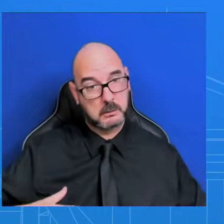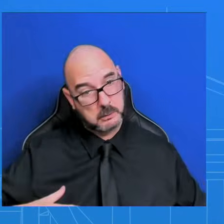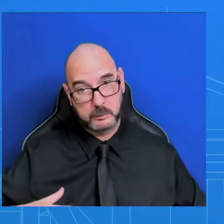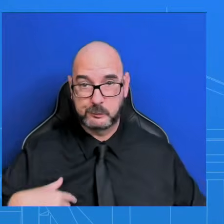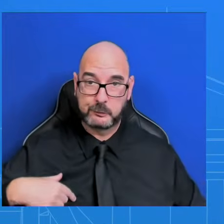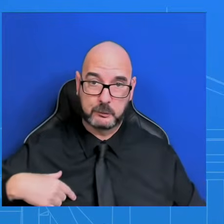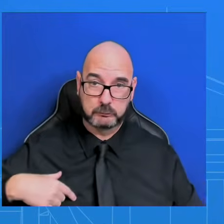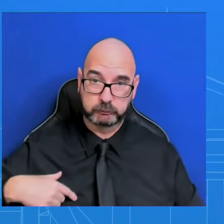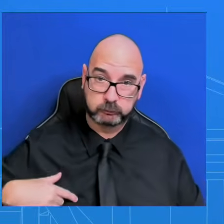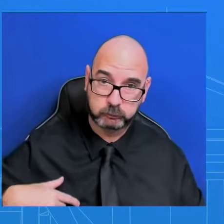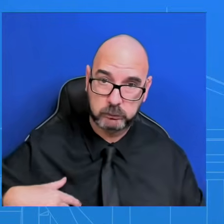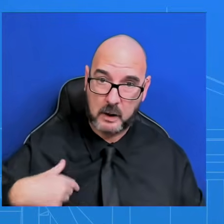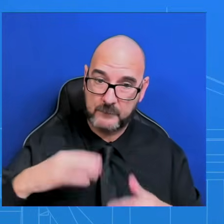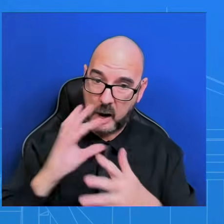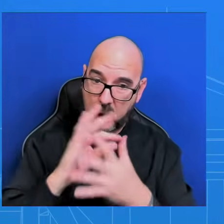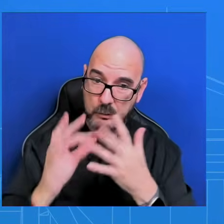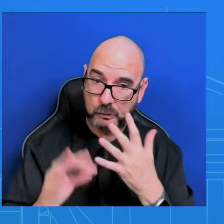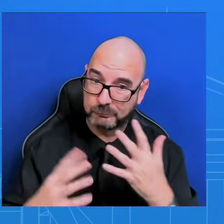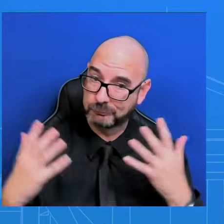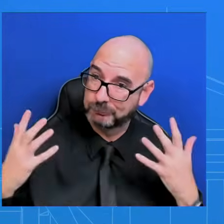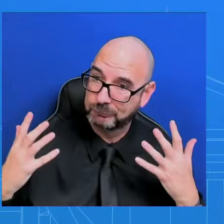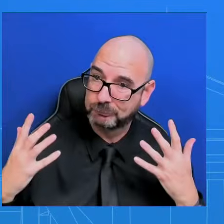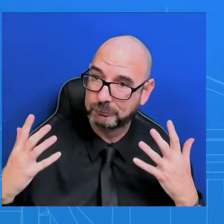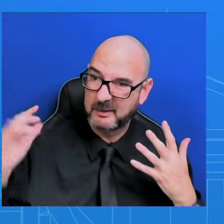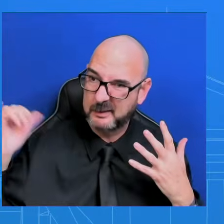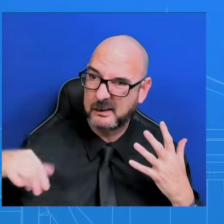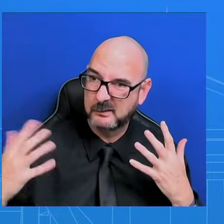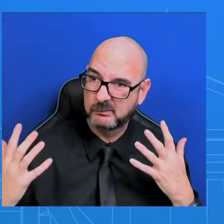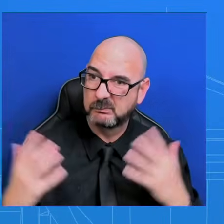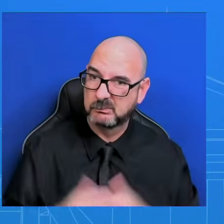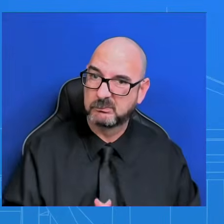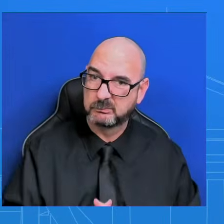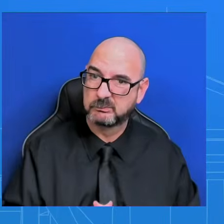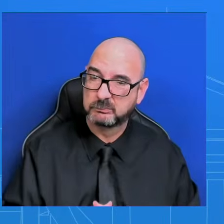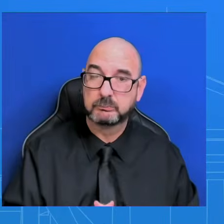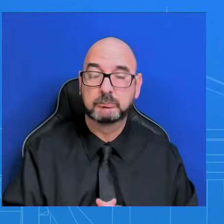We'll continue to explore those options. Clearly, one of the options that we are